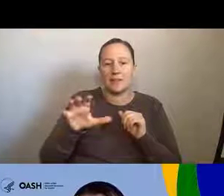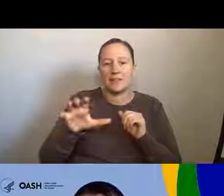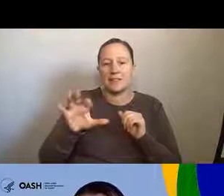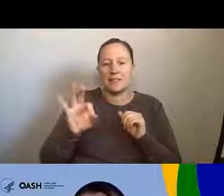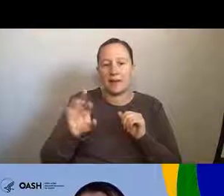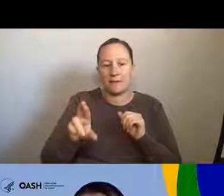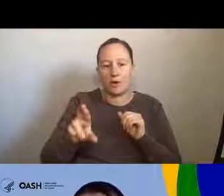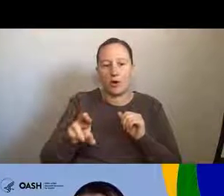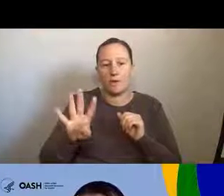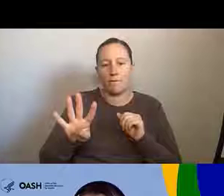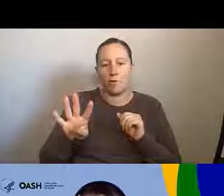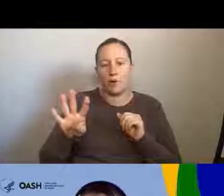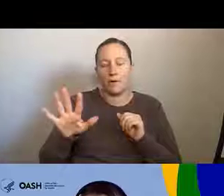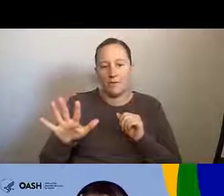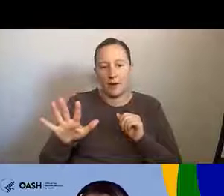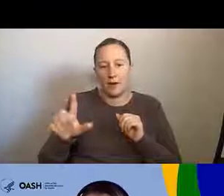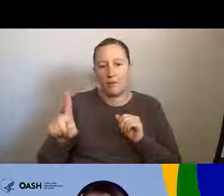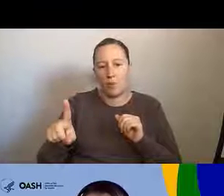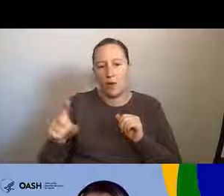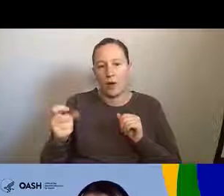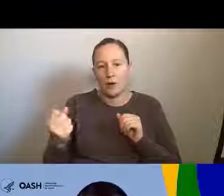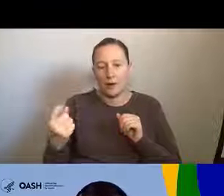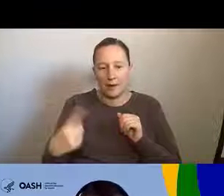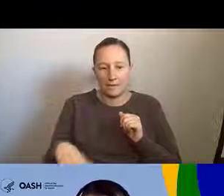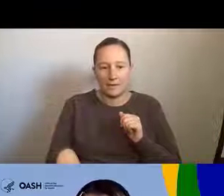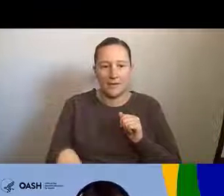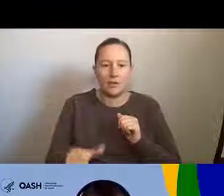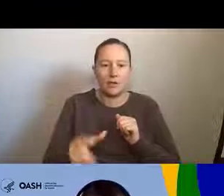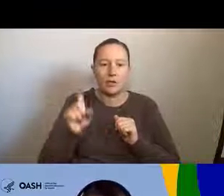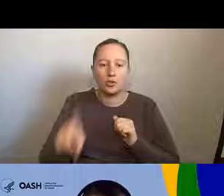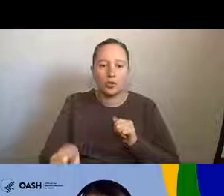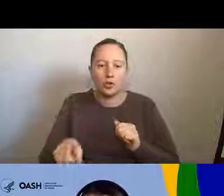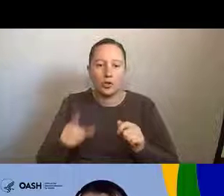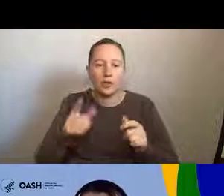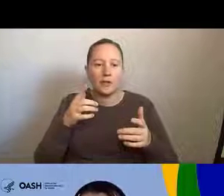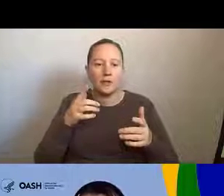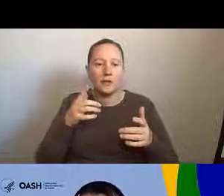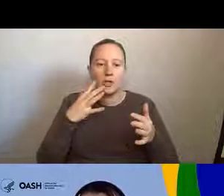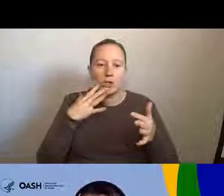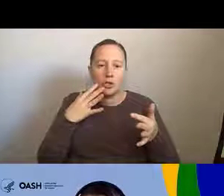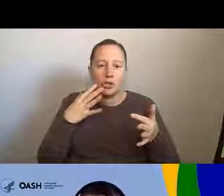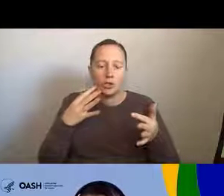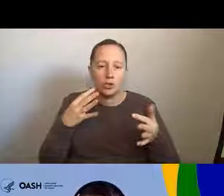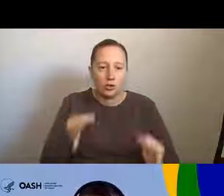that an IRB shall consider and determine or satisfy in order to approve a research study.